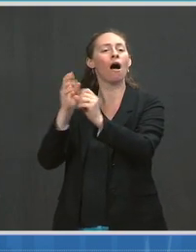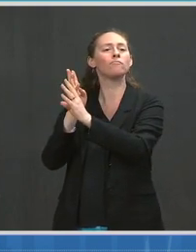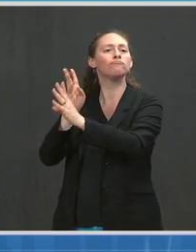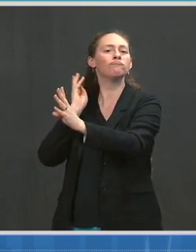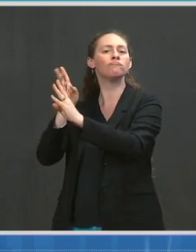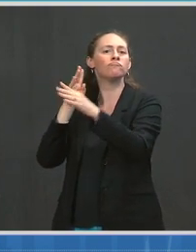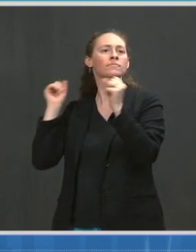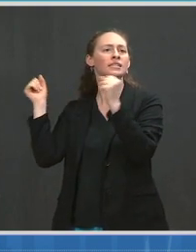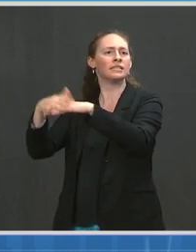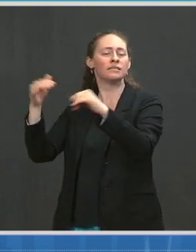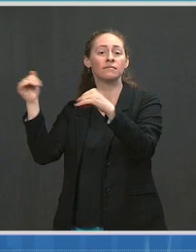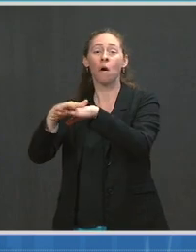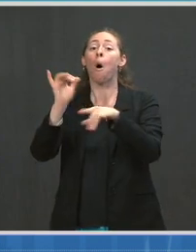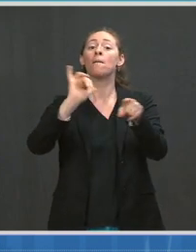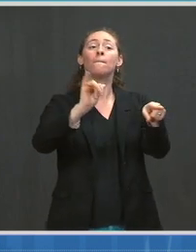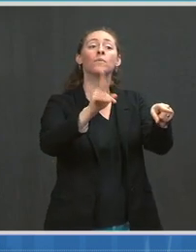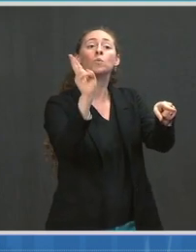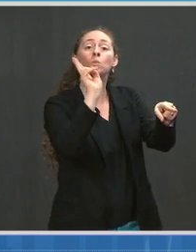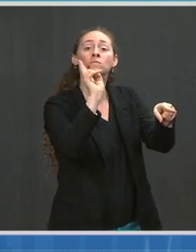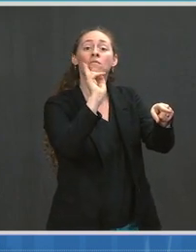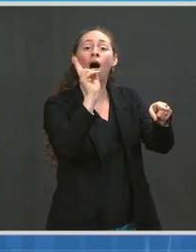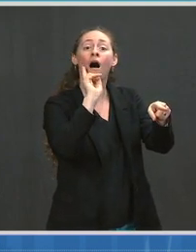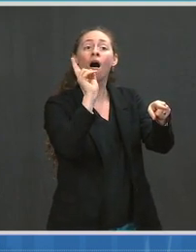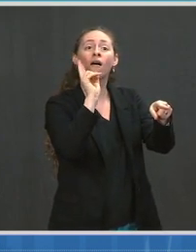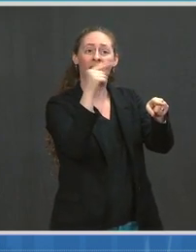That's the scale of this effort each and every day.